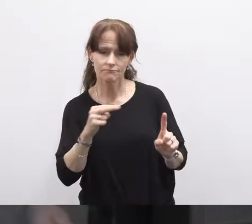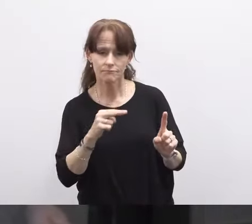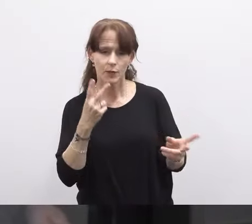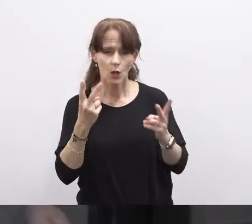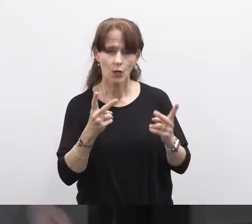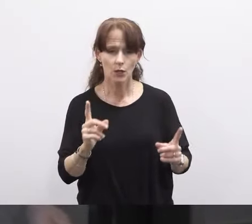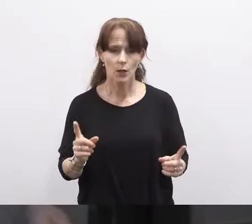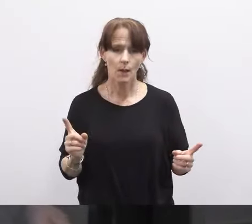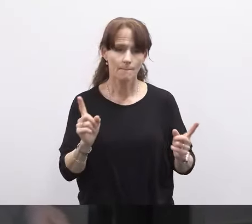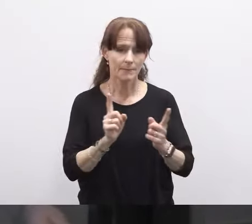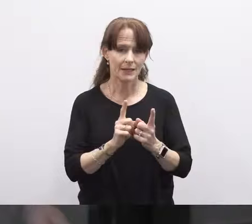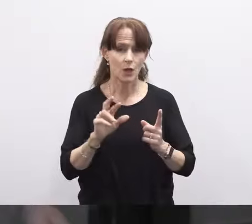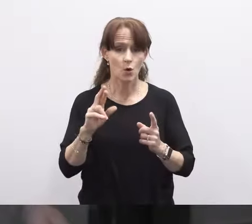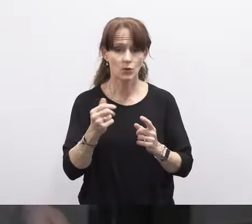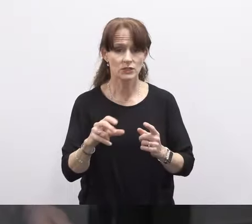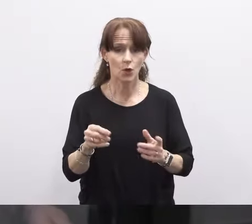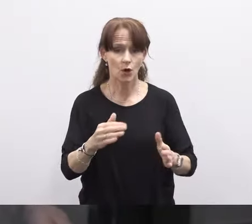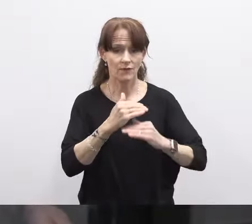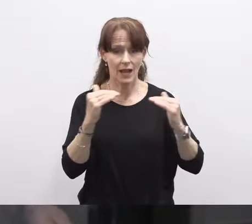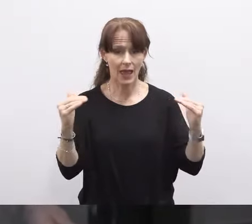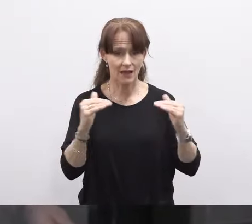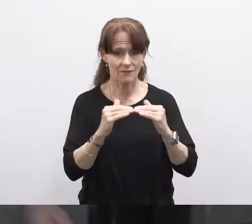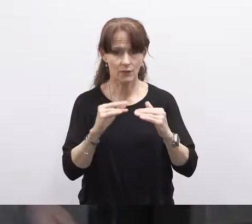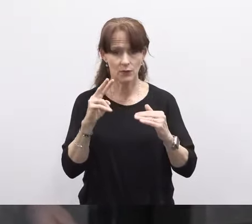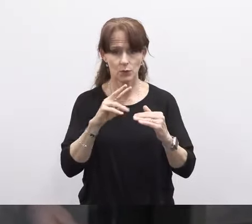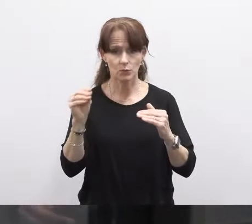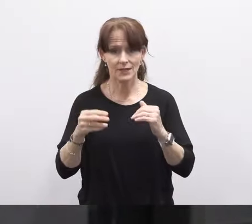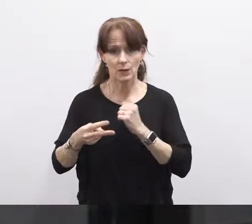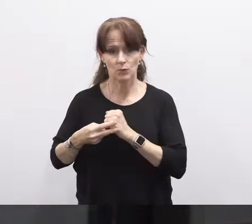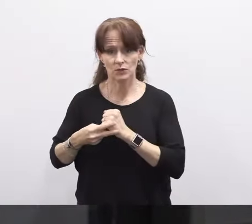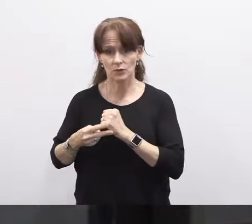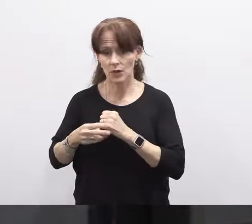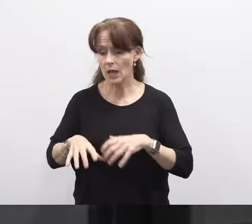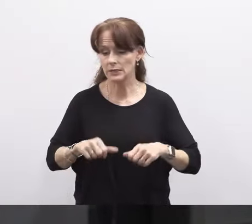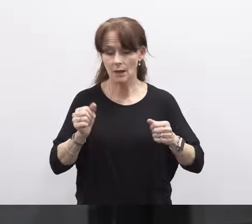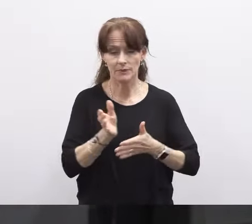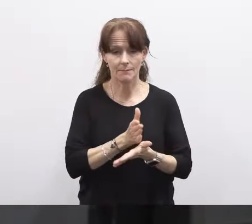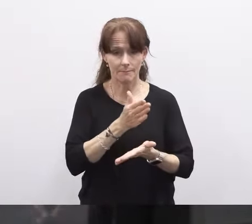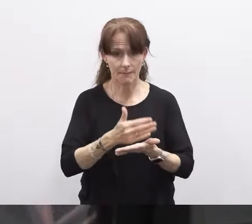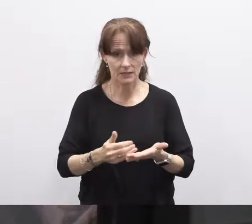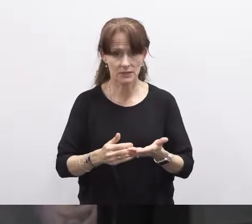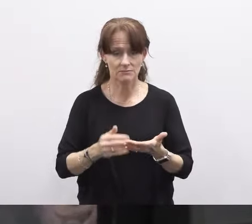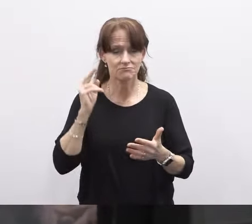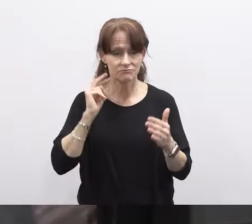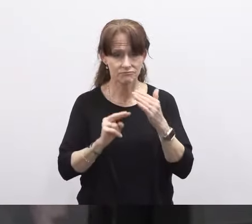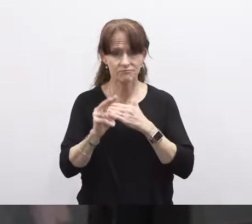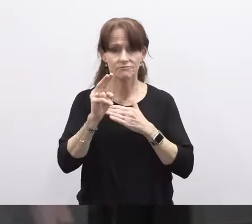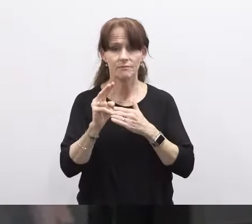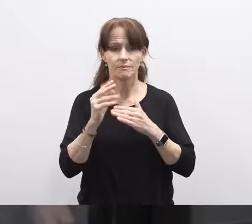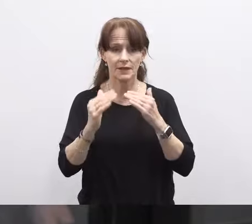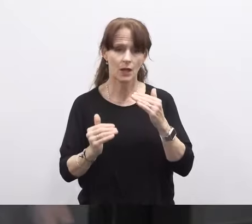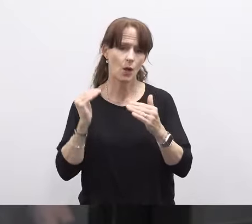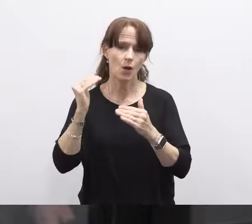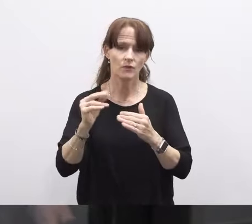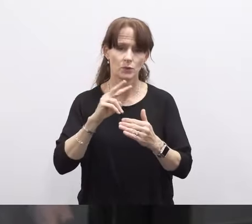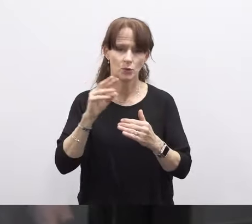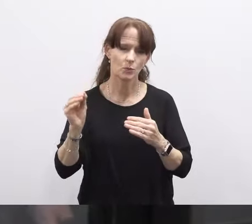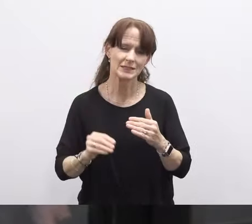your reserve level, you've met the required 2% reserve, your adopted budget anticipate exceeding the 2% as well.